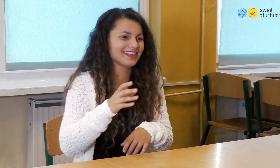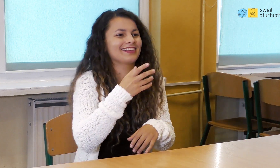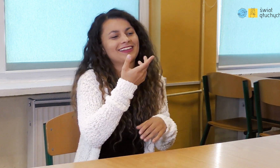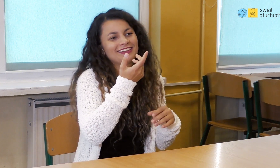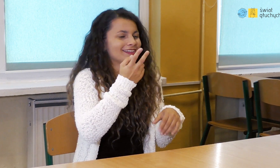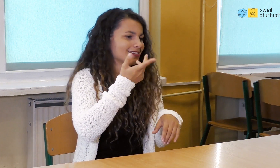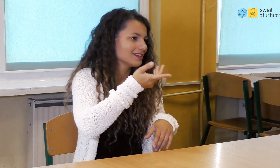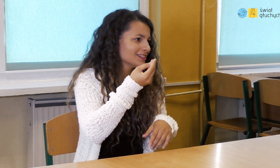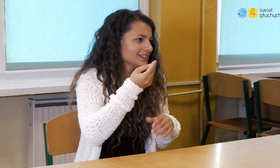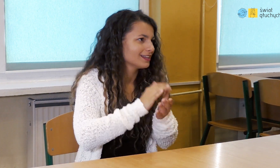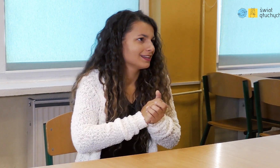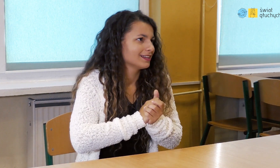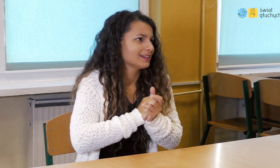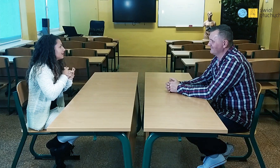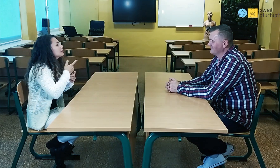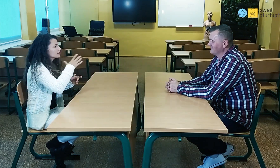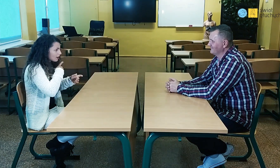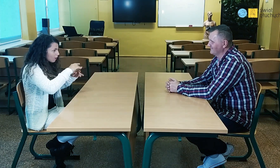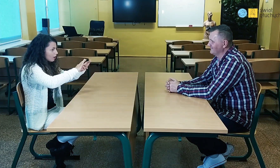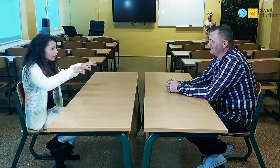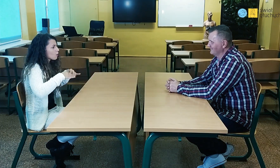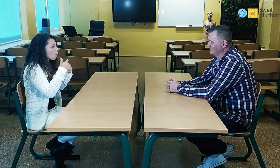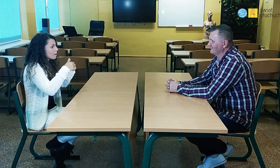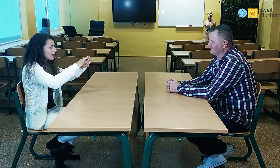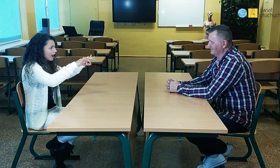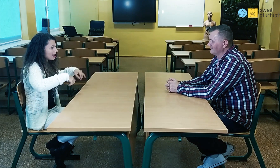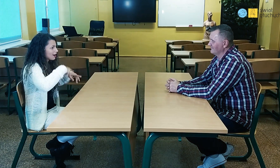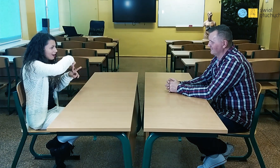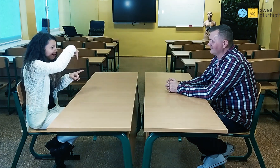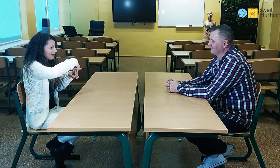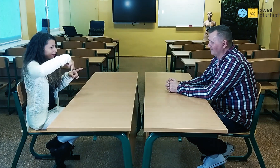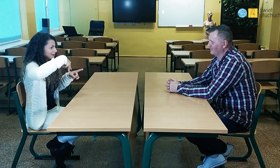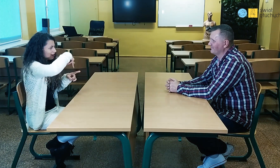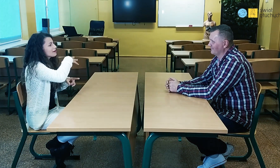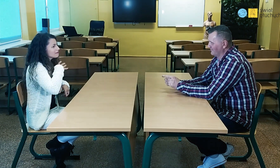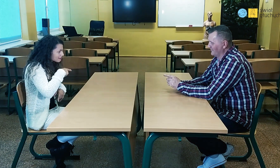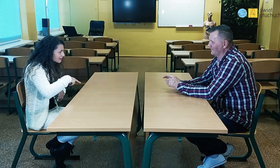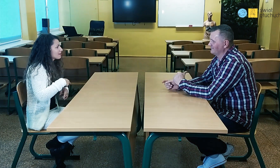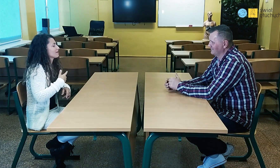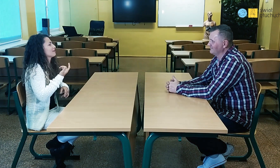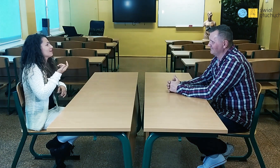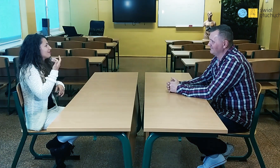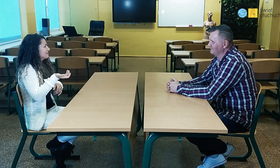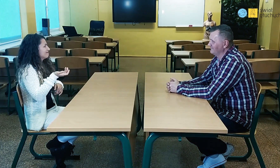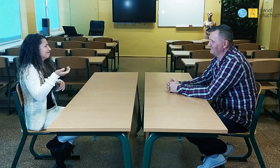or we played "elastics" (jumping over a stretched elastic).